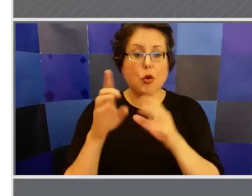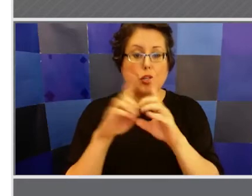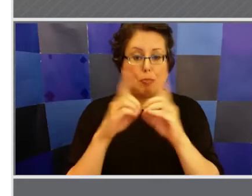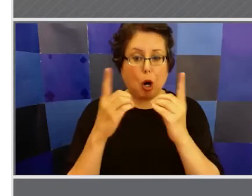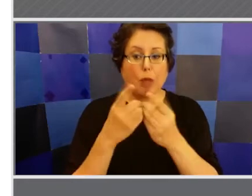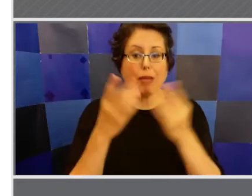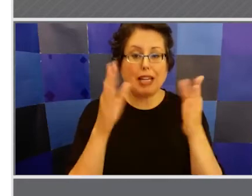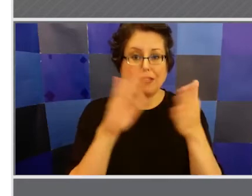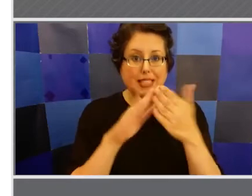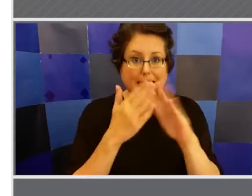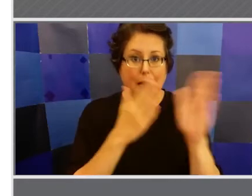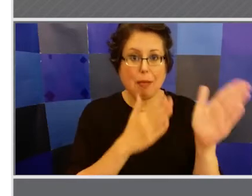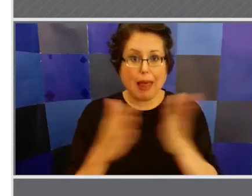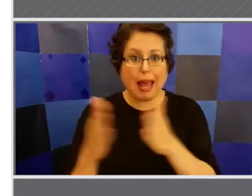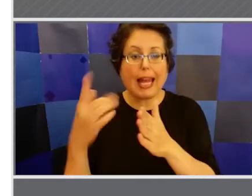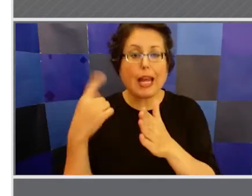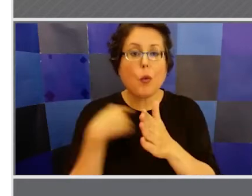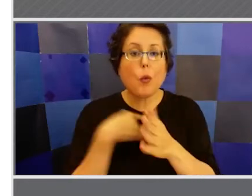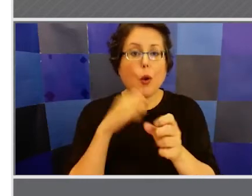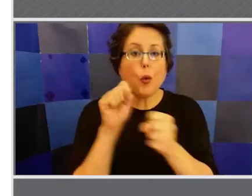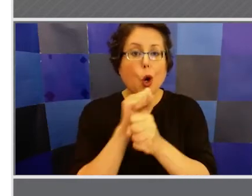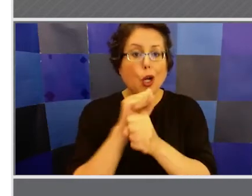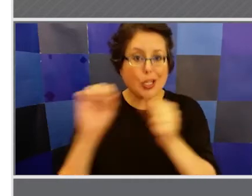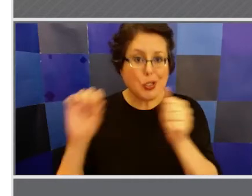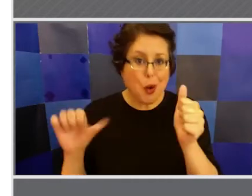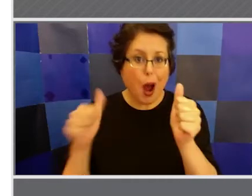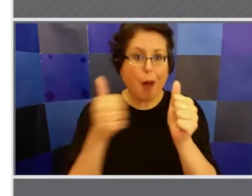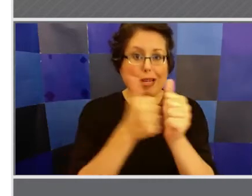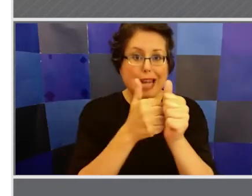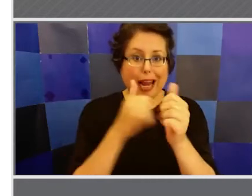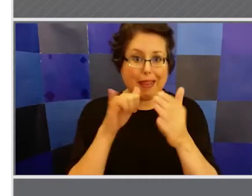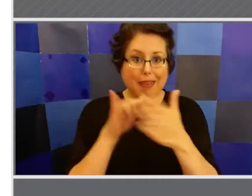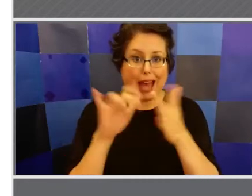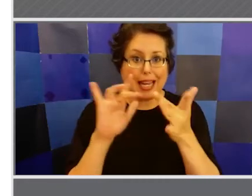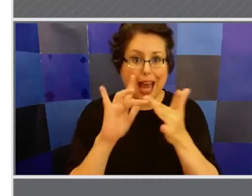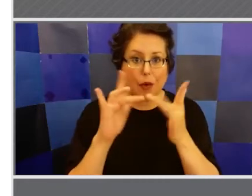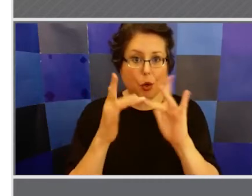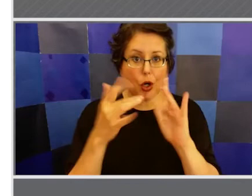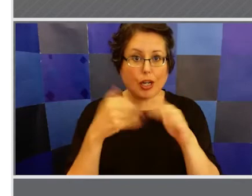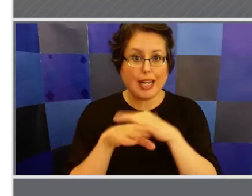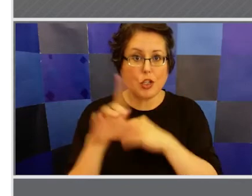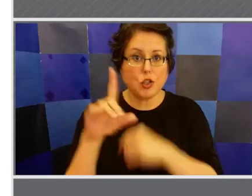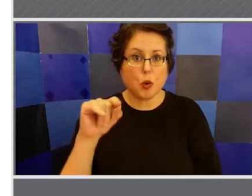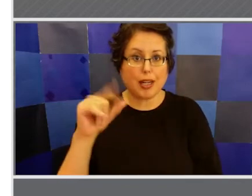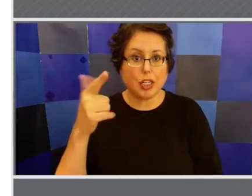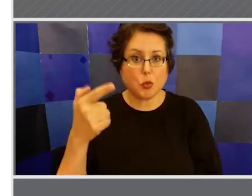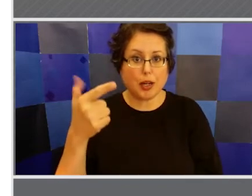We're actually working to update that in that work in 2021 that has a needs assessment was